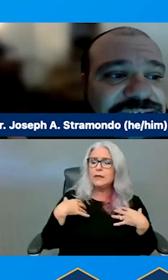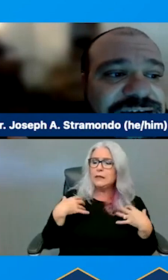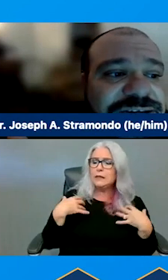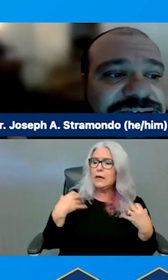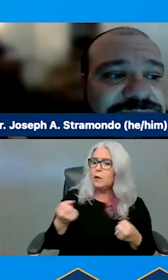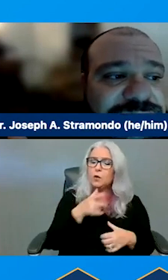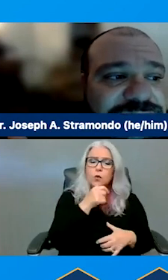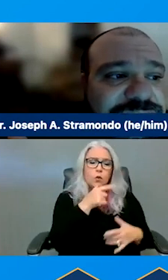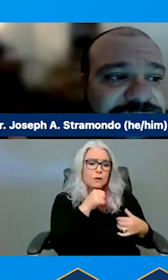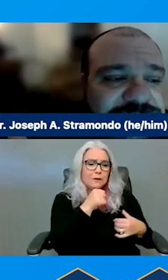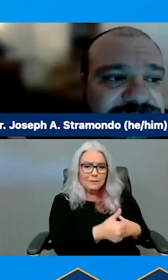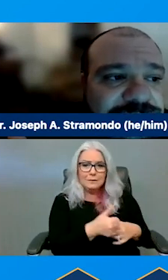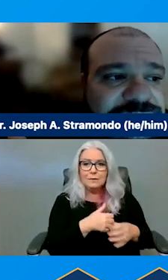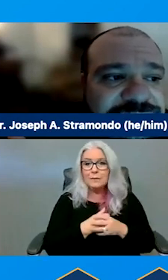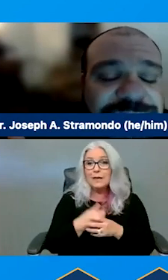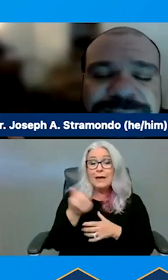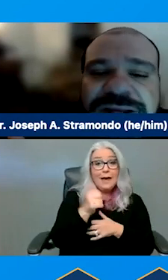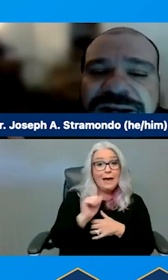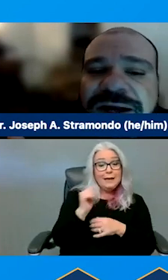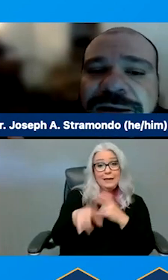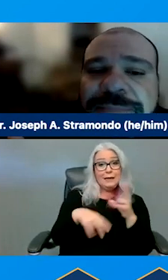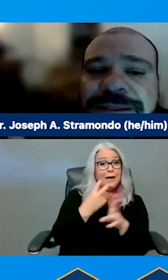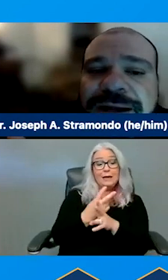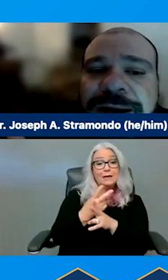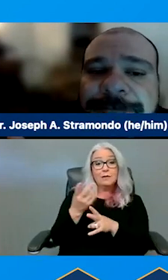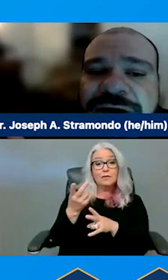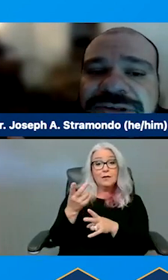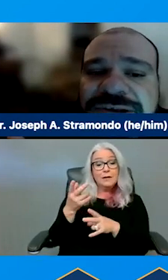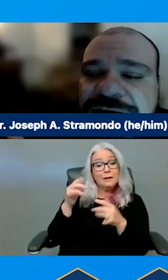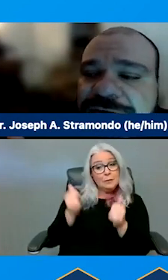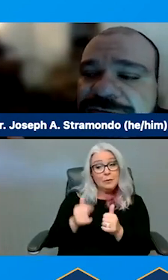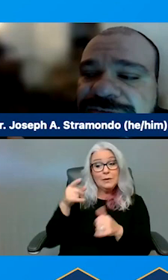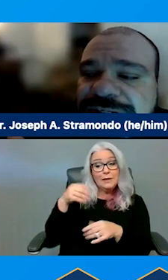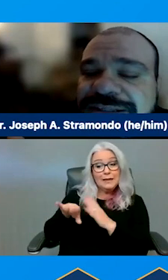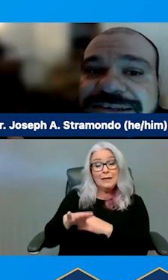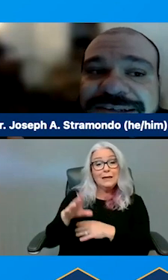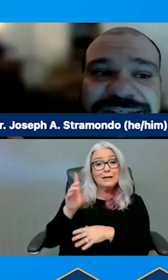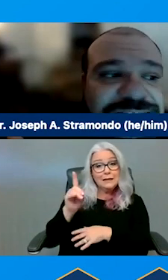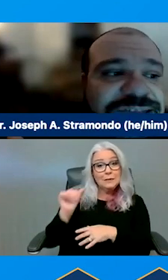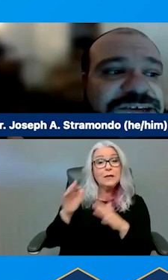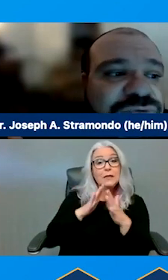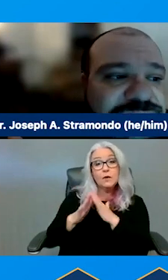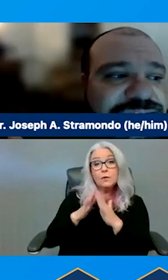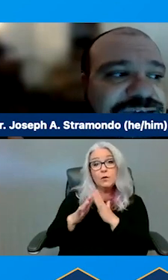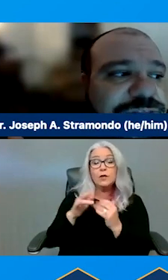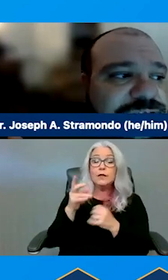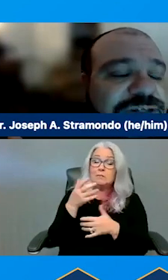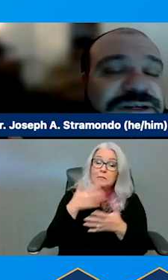The disparity that we see in the disability community or any amount of disease that is